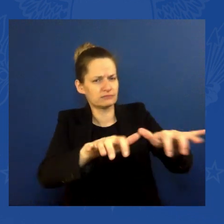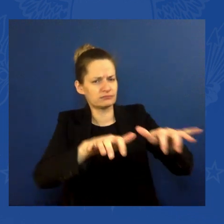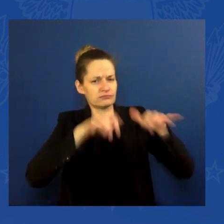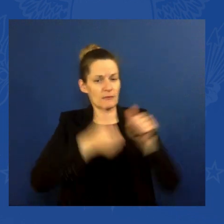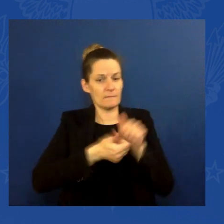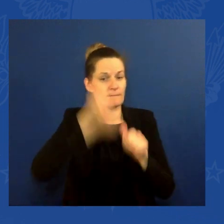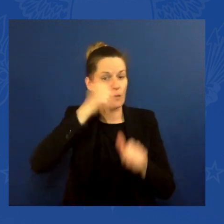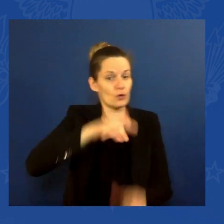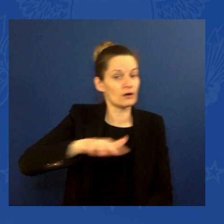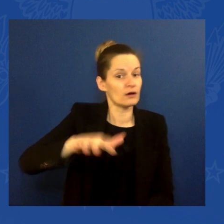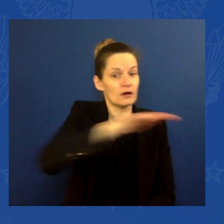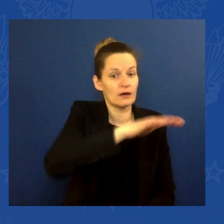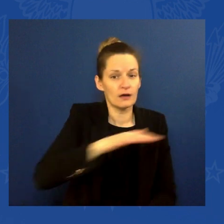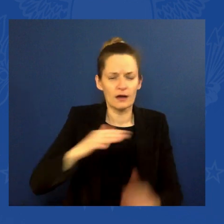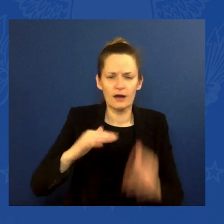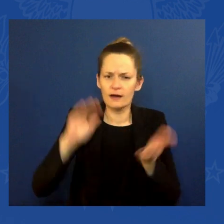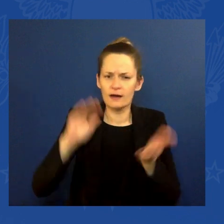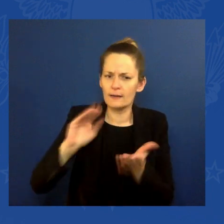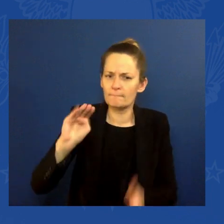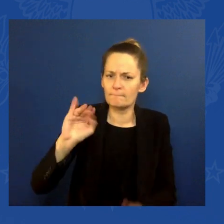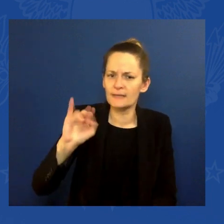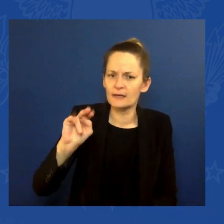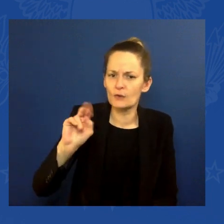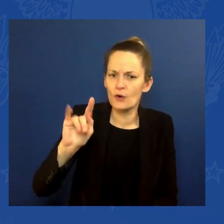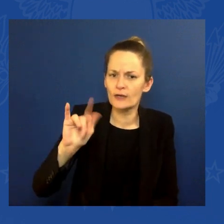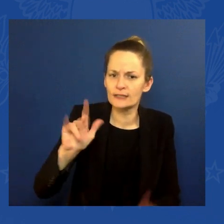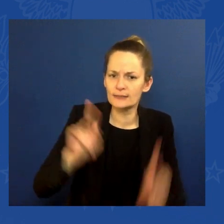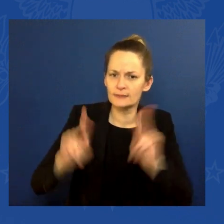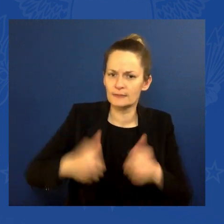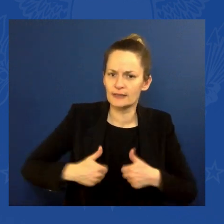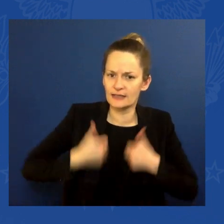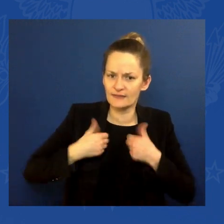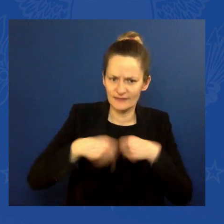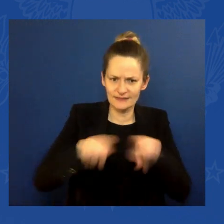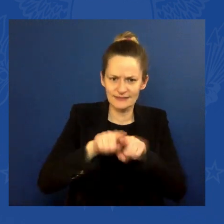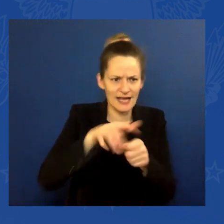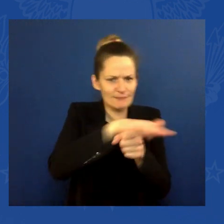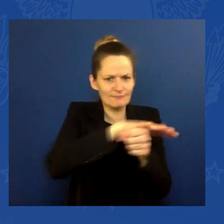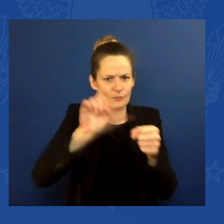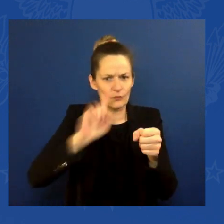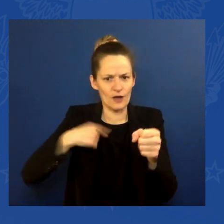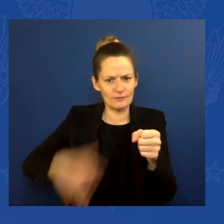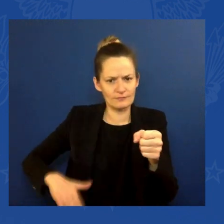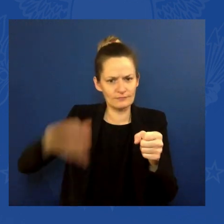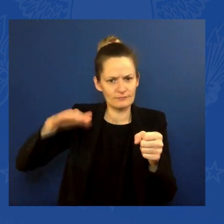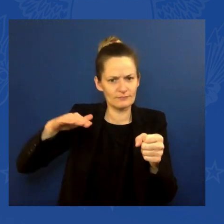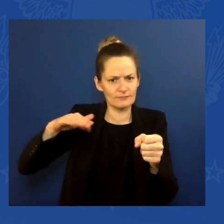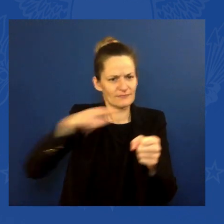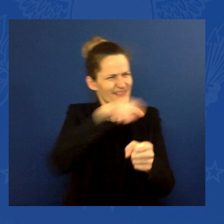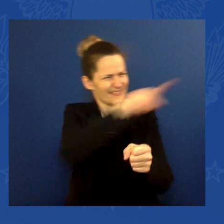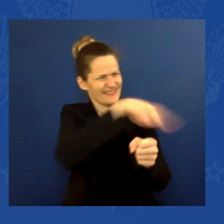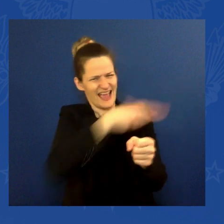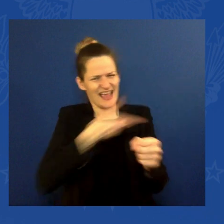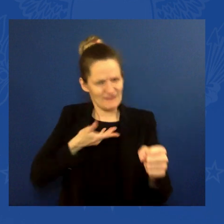And in his home -- he'd invite us -- we found a way to ground a day of celebration with a greater sense of purpose.